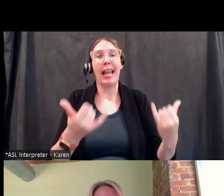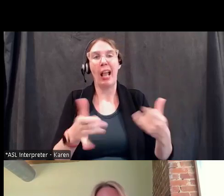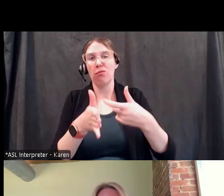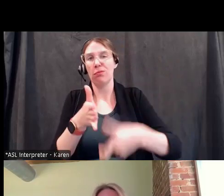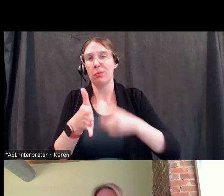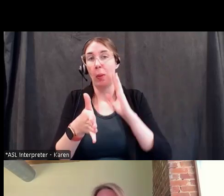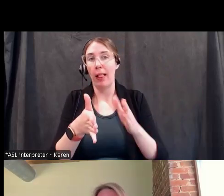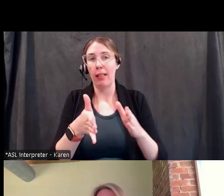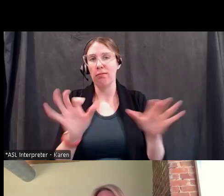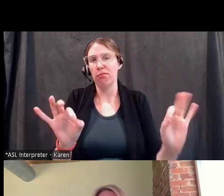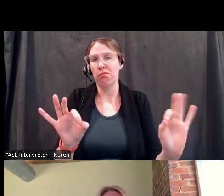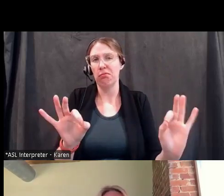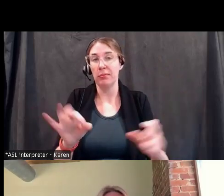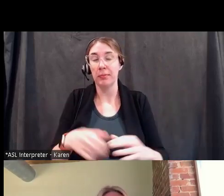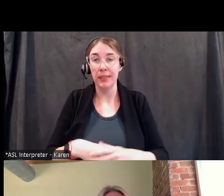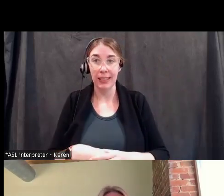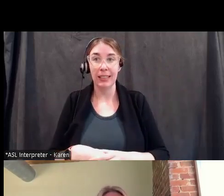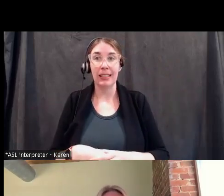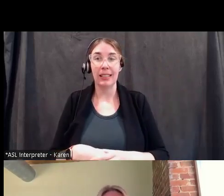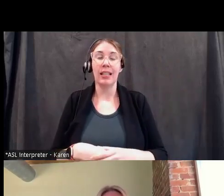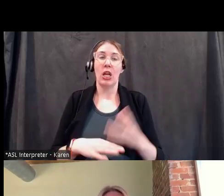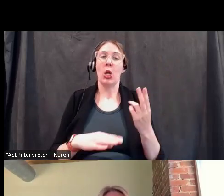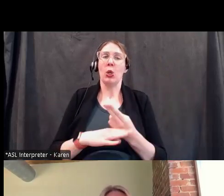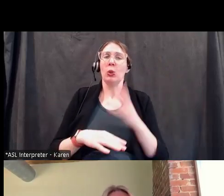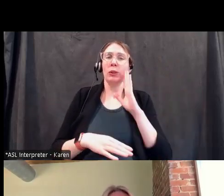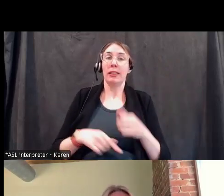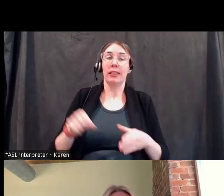often, especially when I travel from state to state, I like to be outside, I like so see